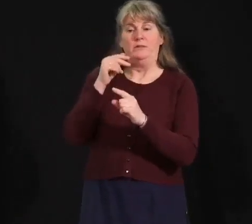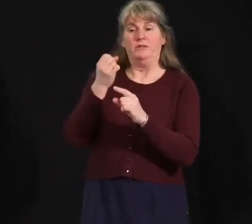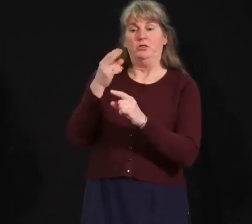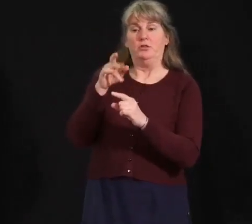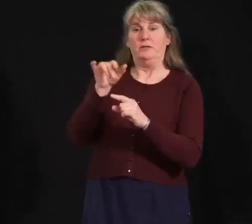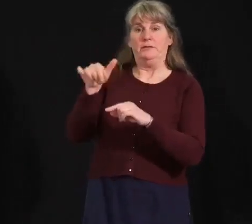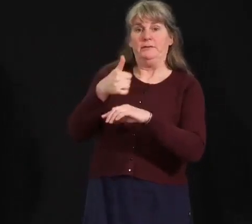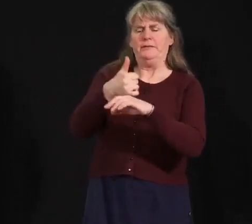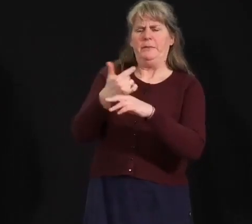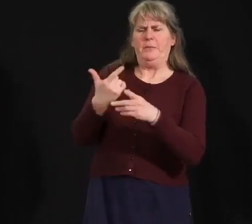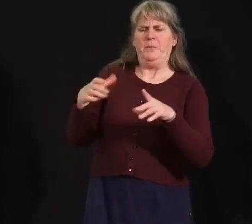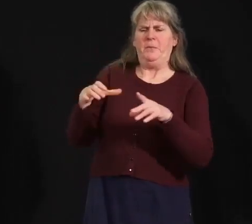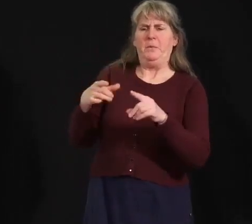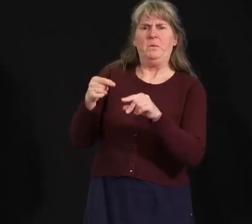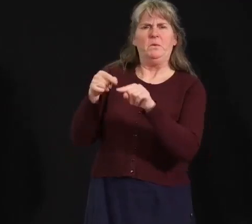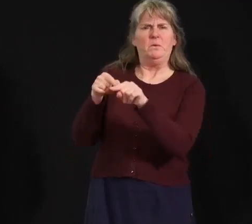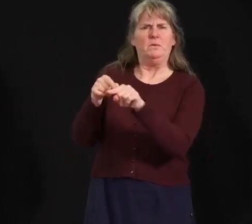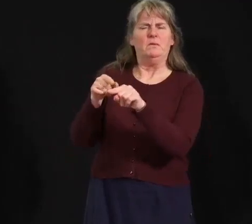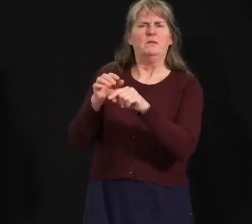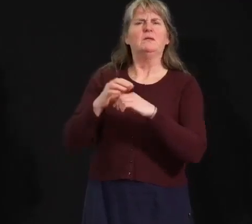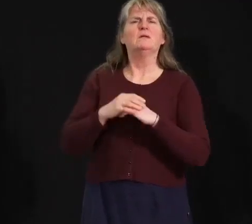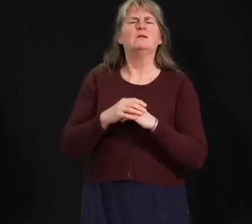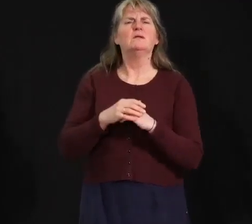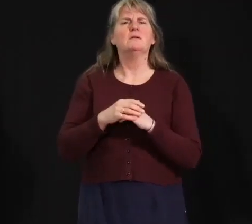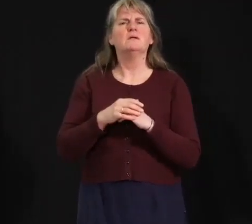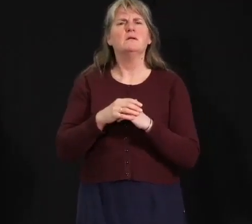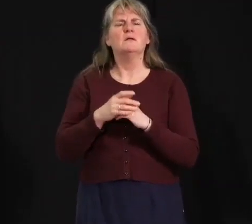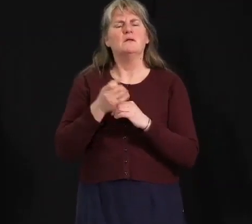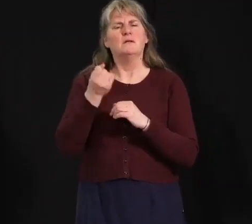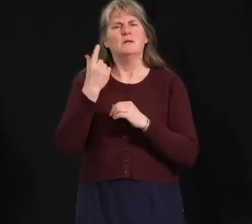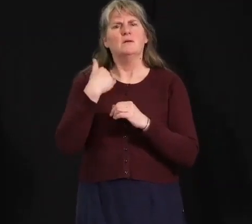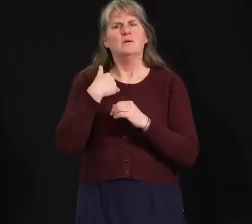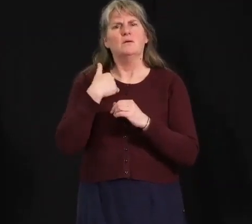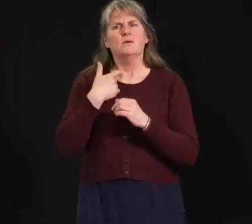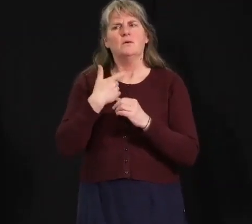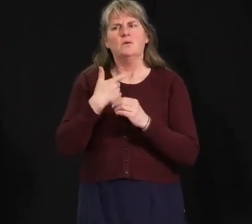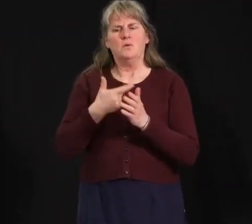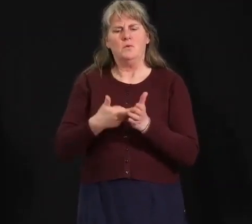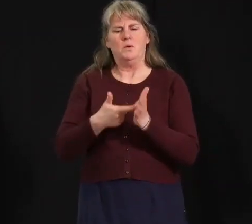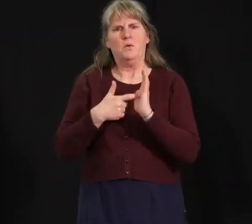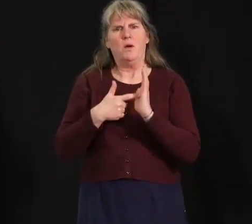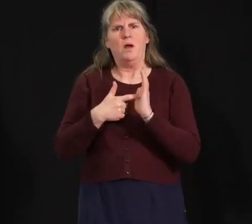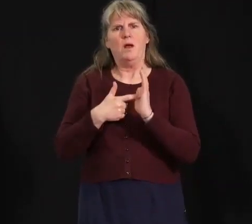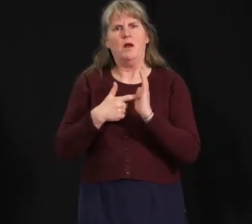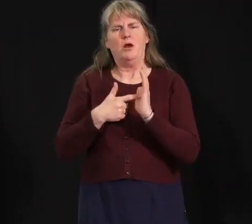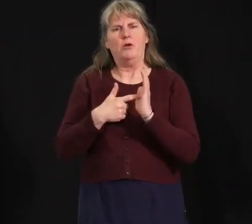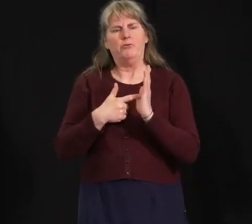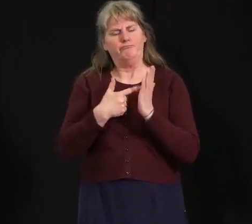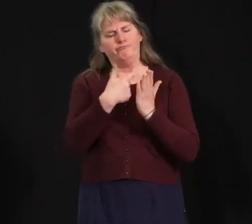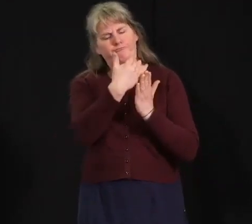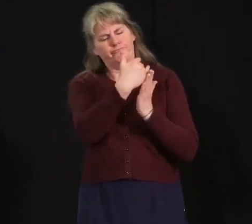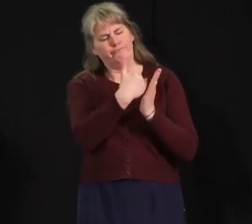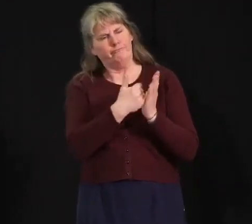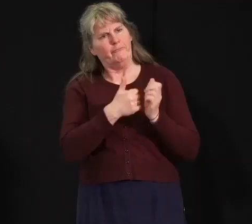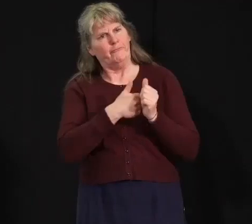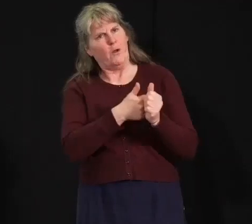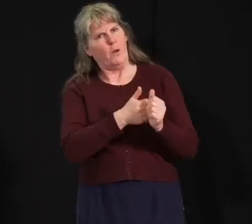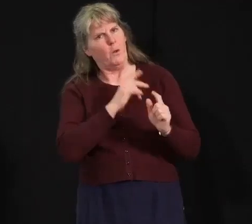The question was about the measures in the shelter, and just to recap very briefly, much